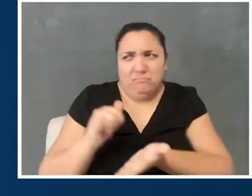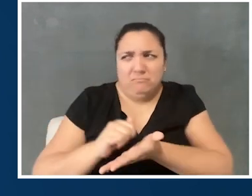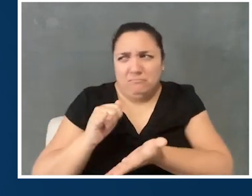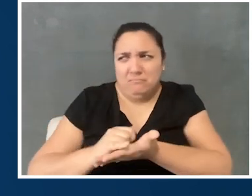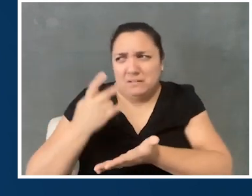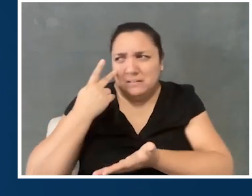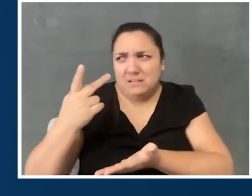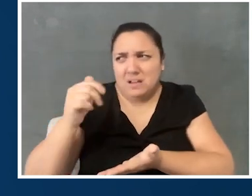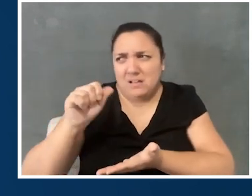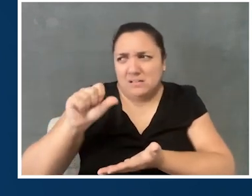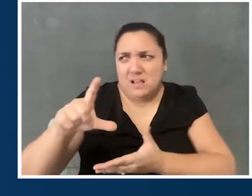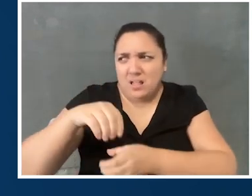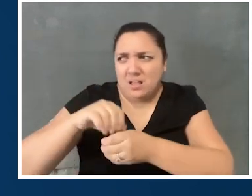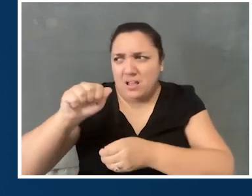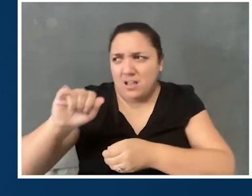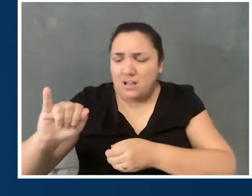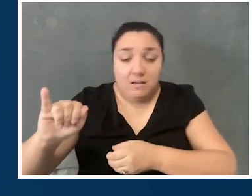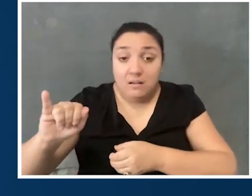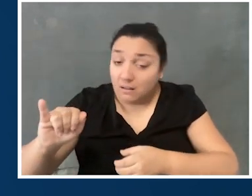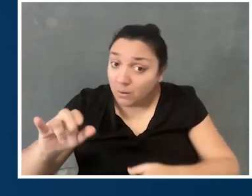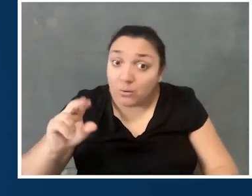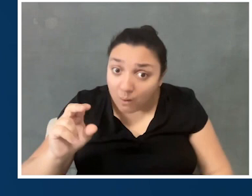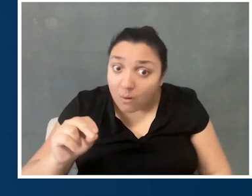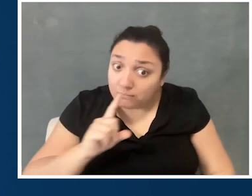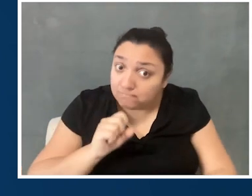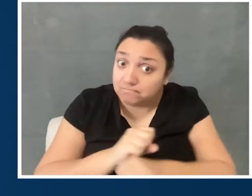And really it is such a possibility